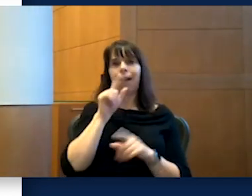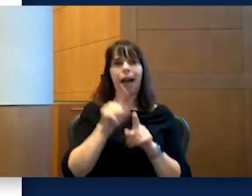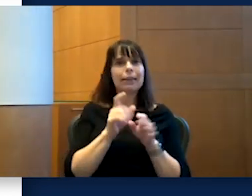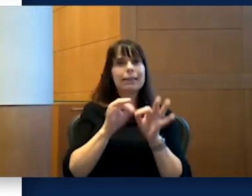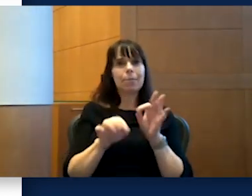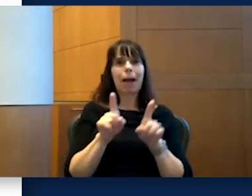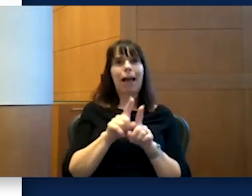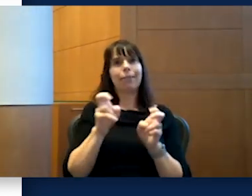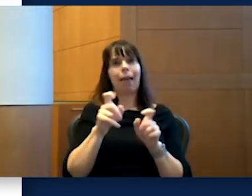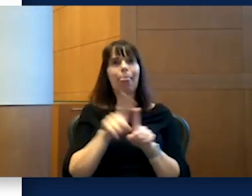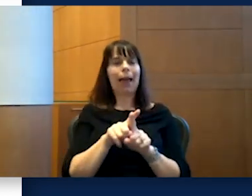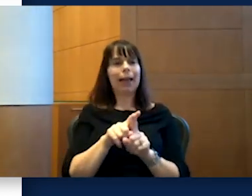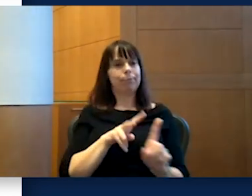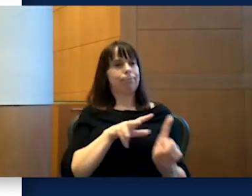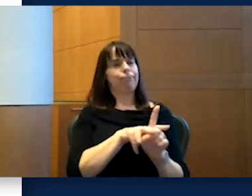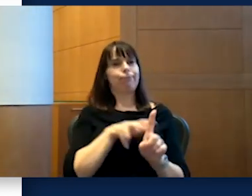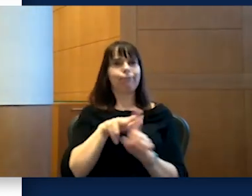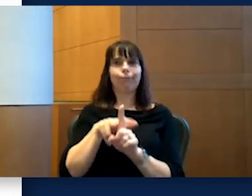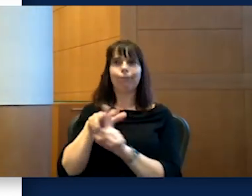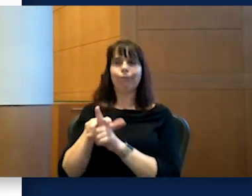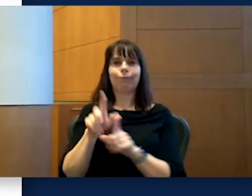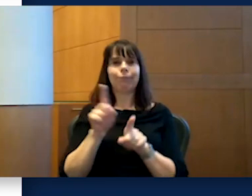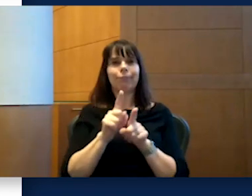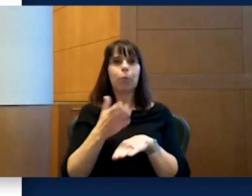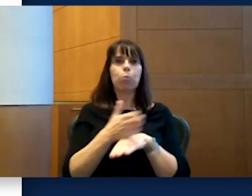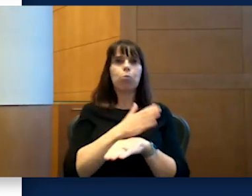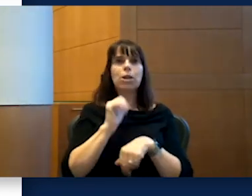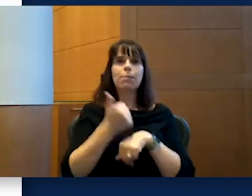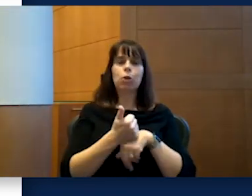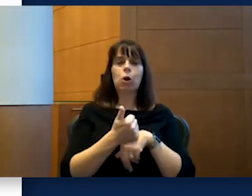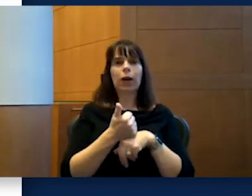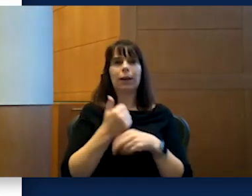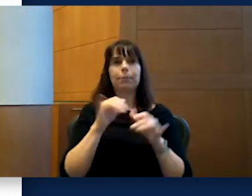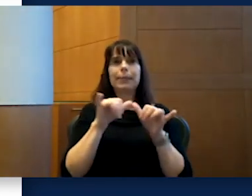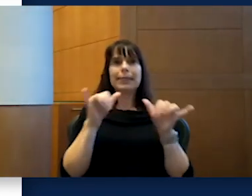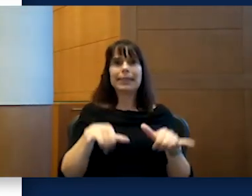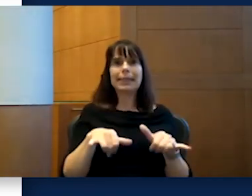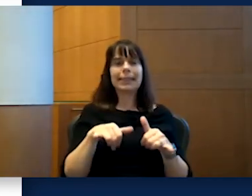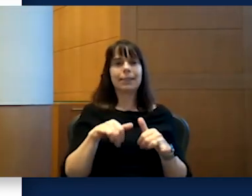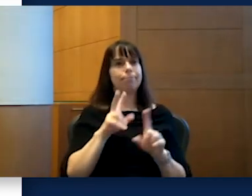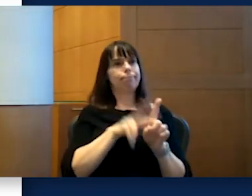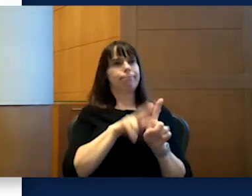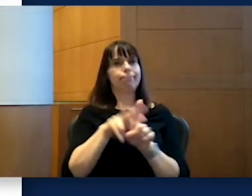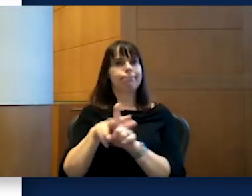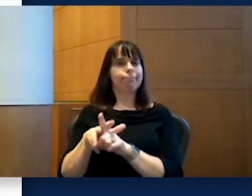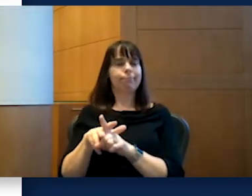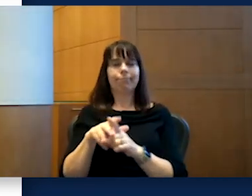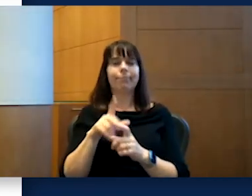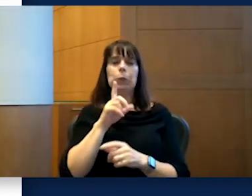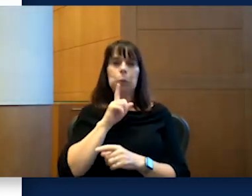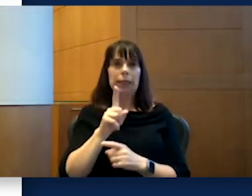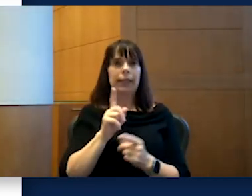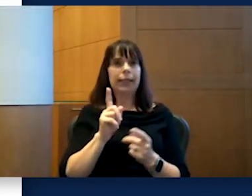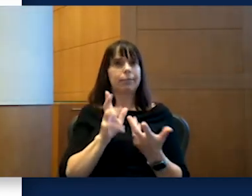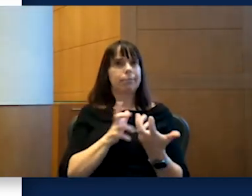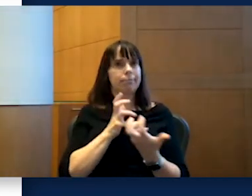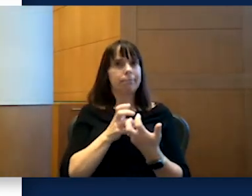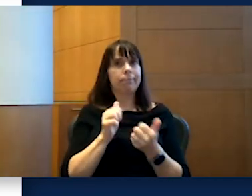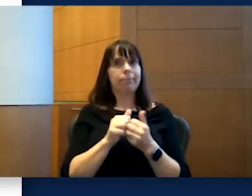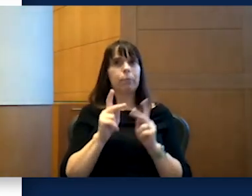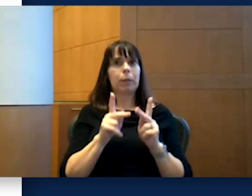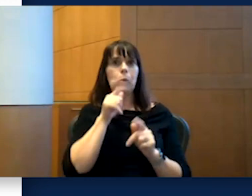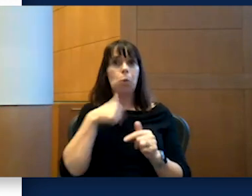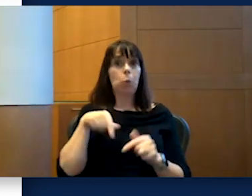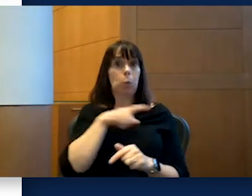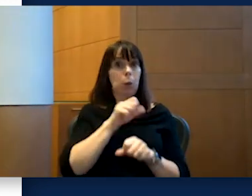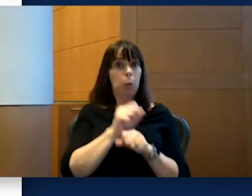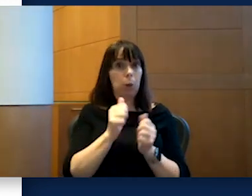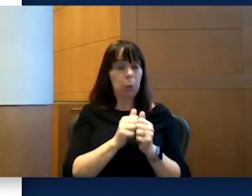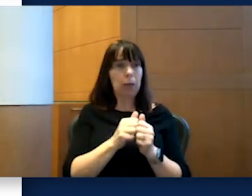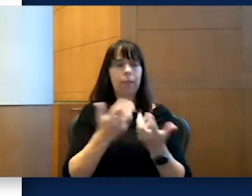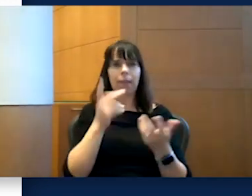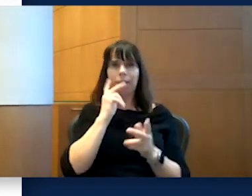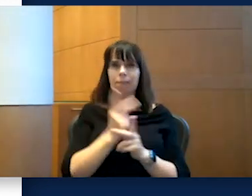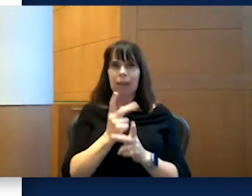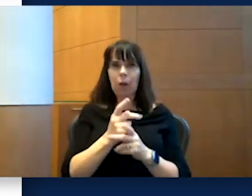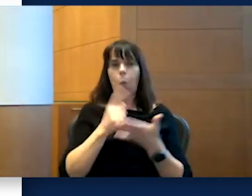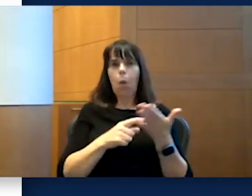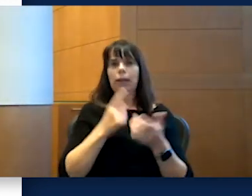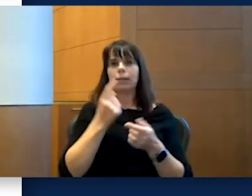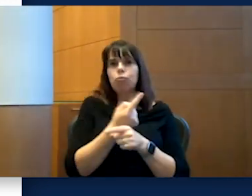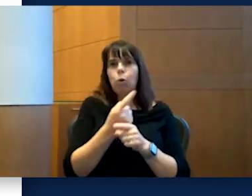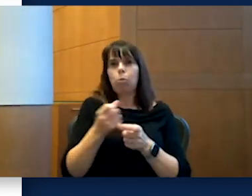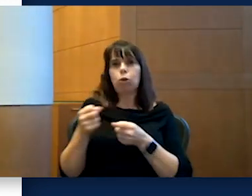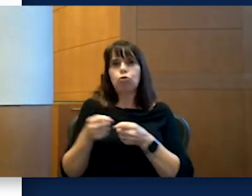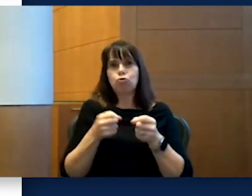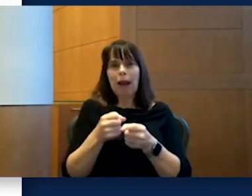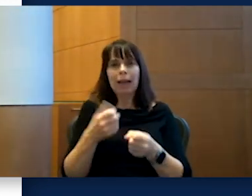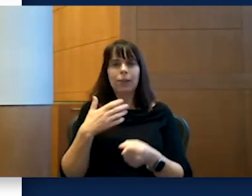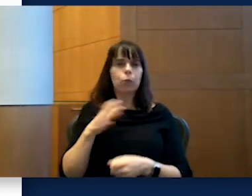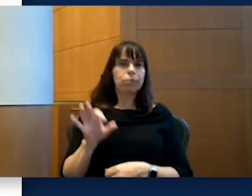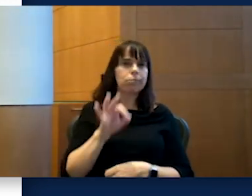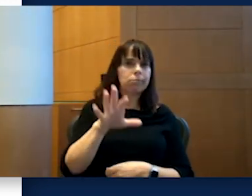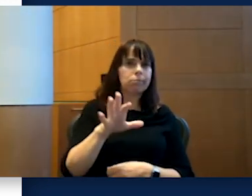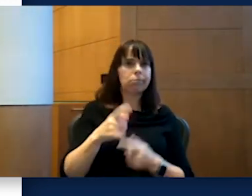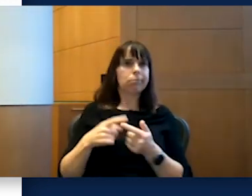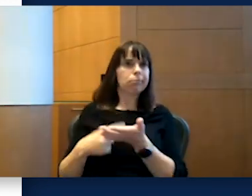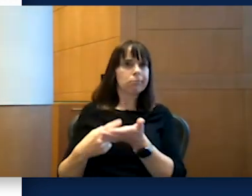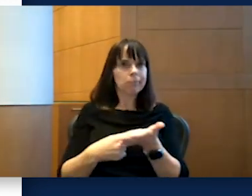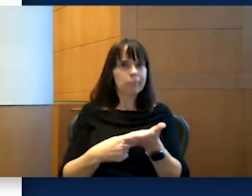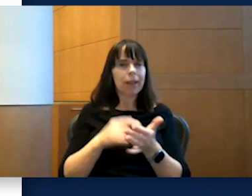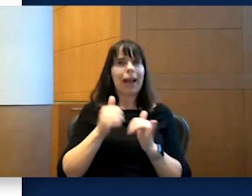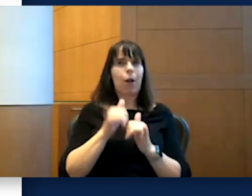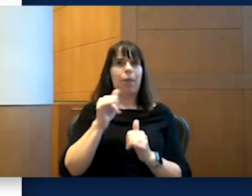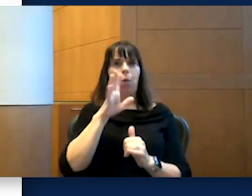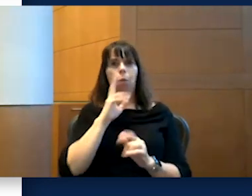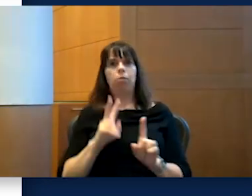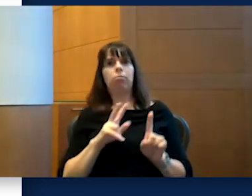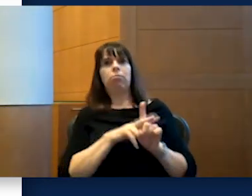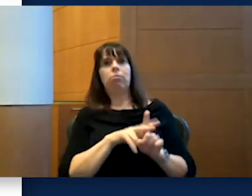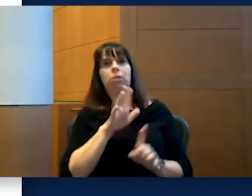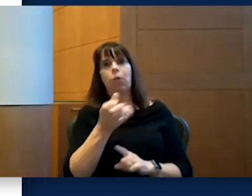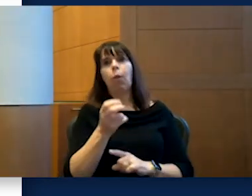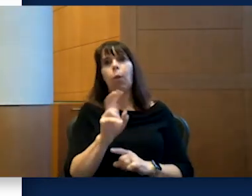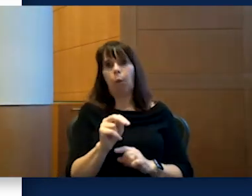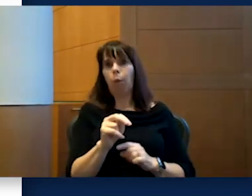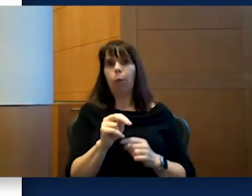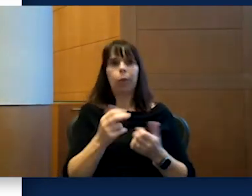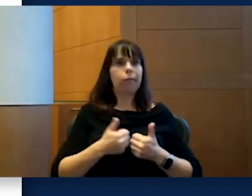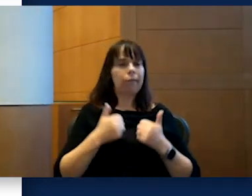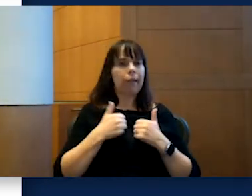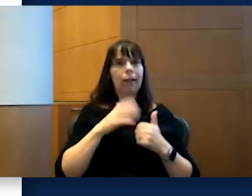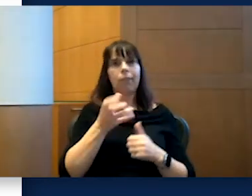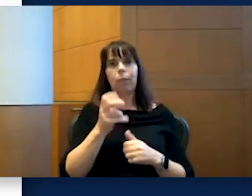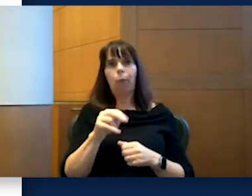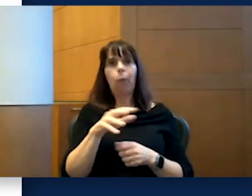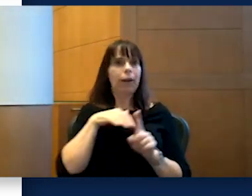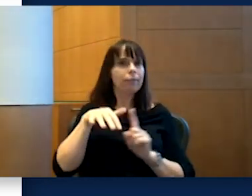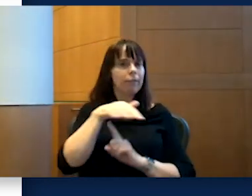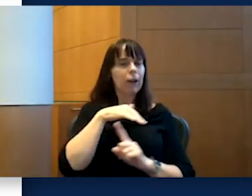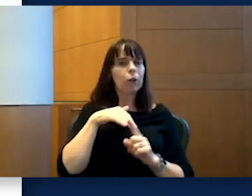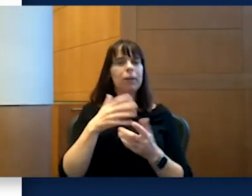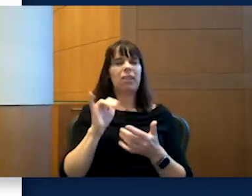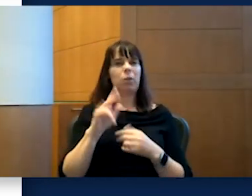it's not as simple as sort of plugging and playing a kind of preprogrammed system or predesigned program. It's really up to the people we're working with to figure out what types of strategies we're suggesting and how to make those fit in their own unique life, environment, different things like that.